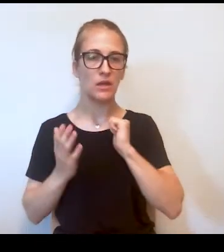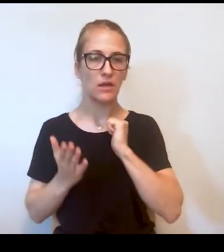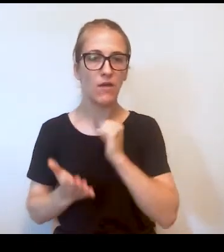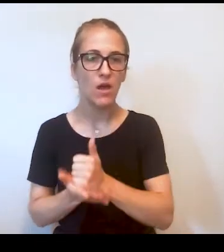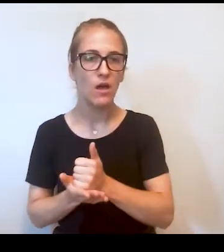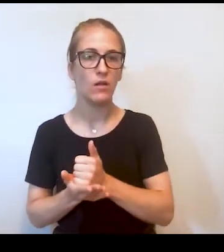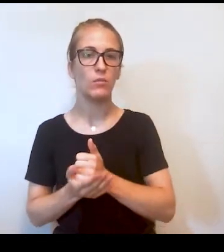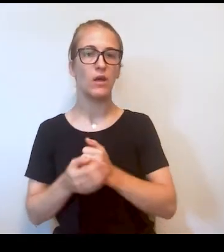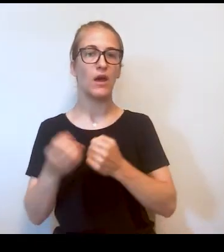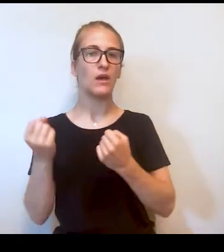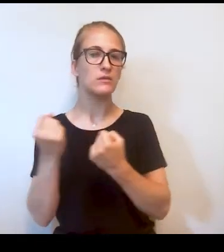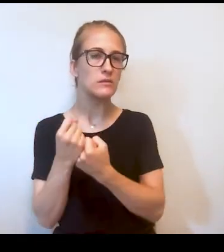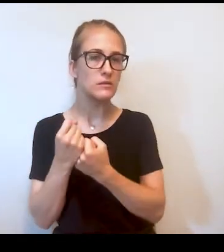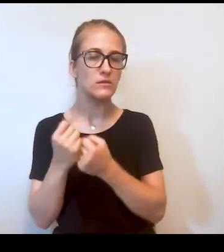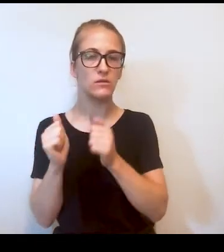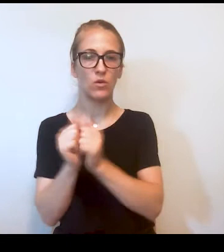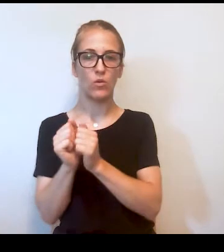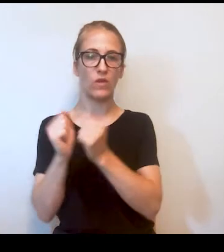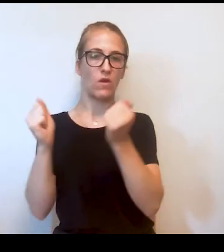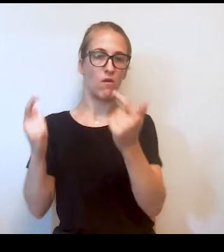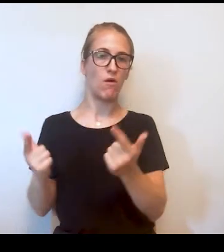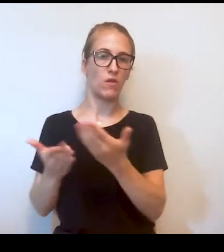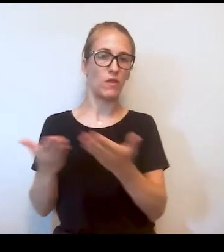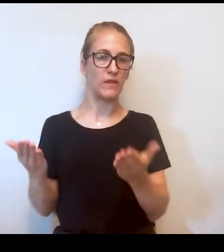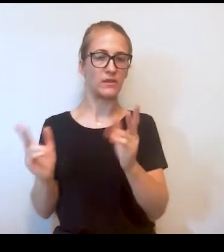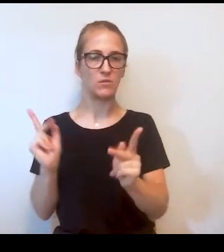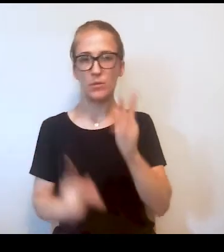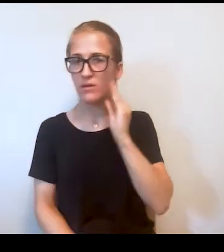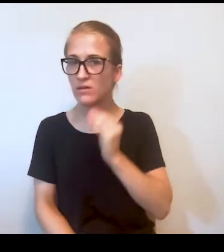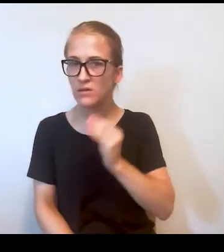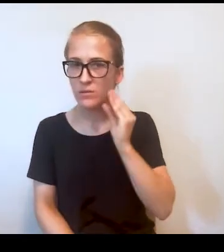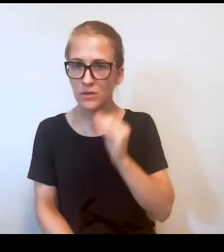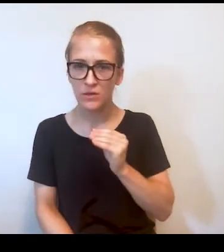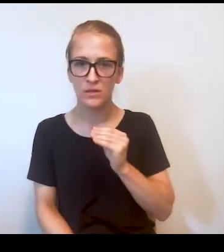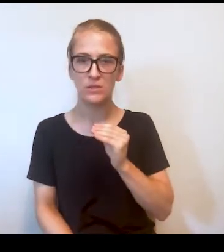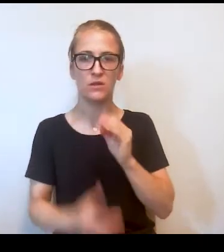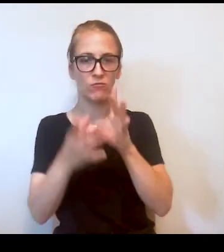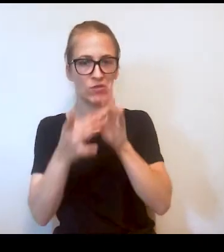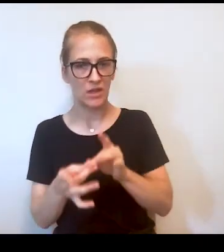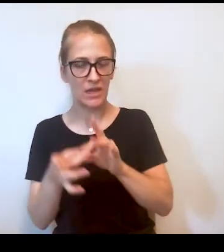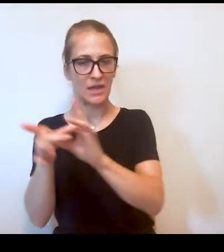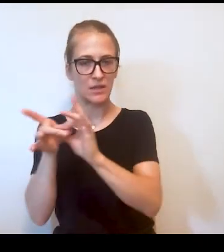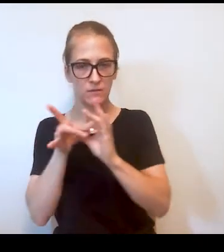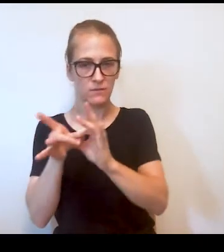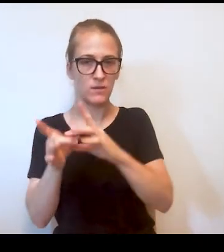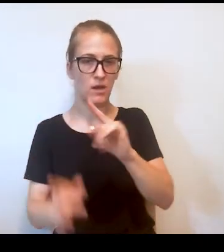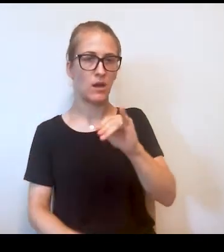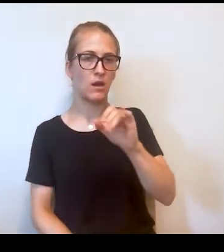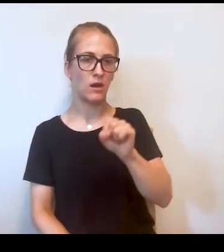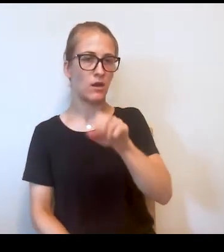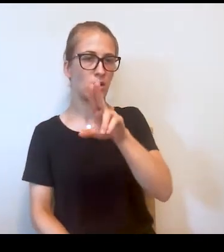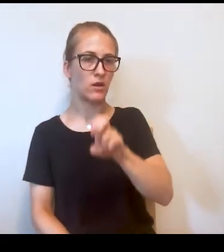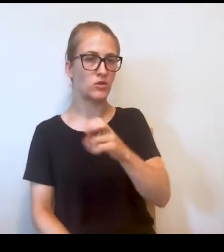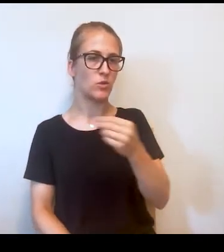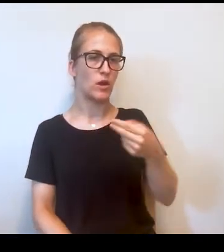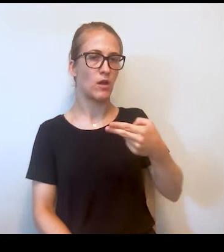with all the things that people are experiencing related to connective tissue and hypermobility issues. On the other hand,